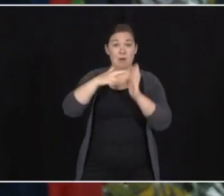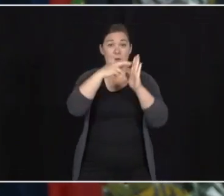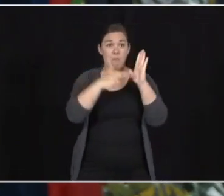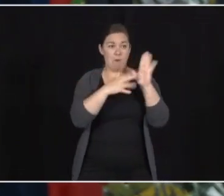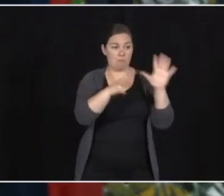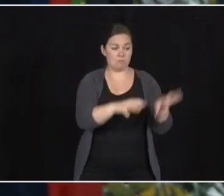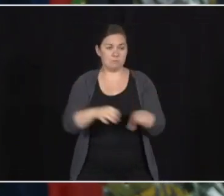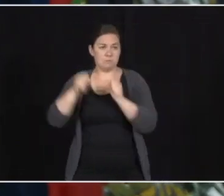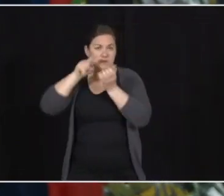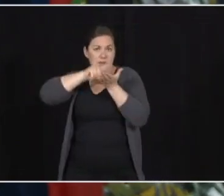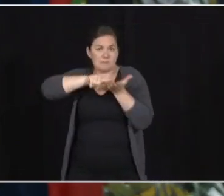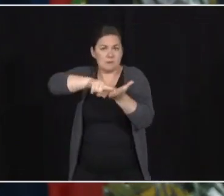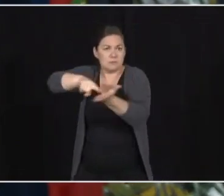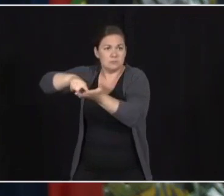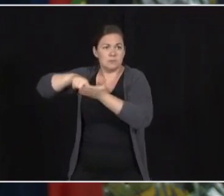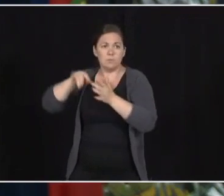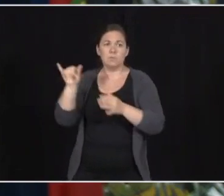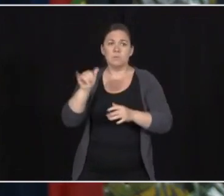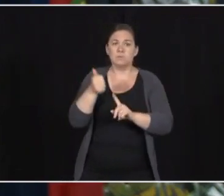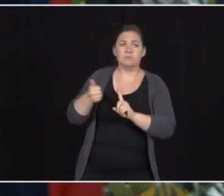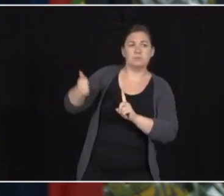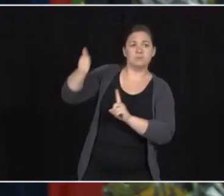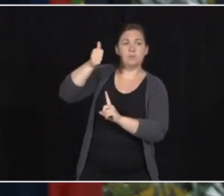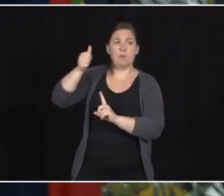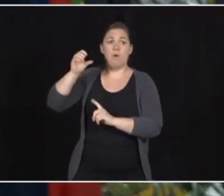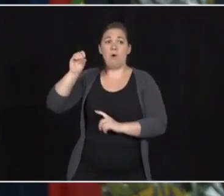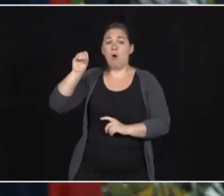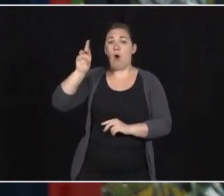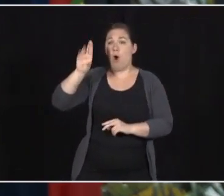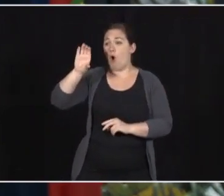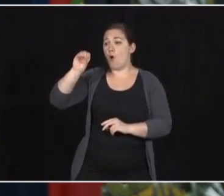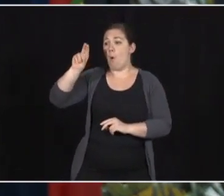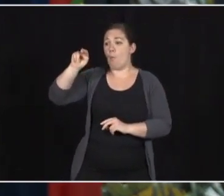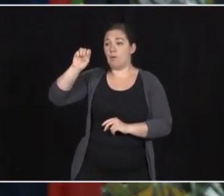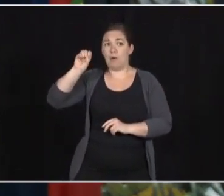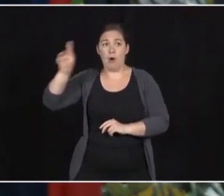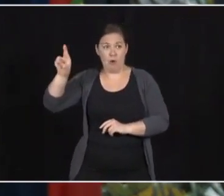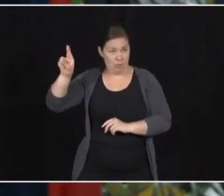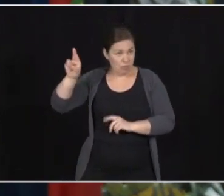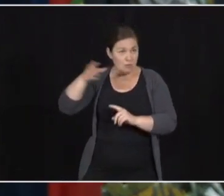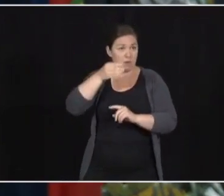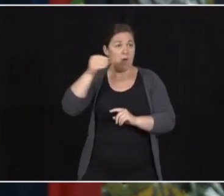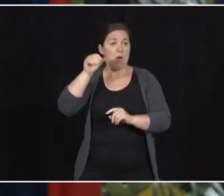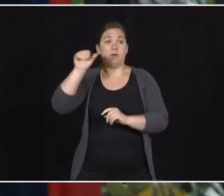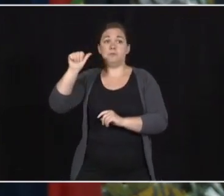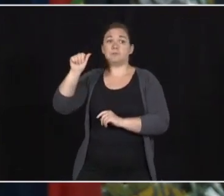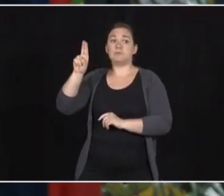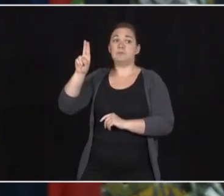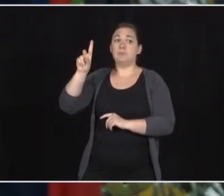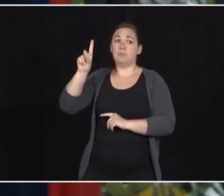investigations. And we moved up our independent commission to July.